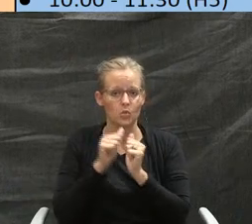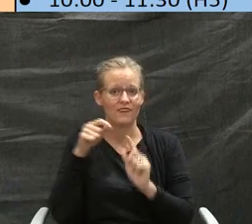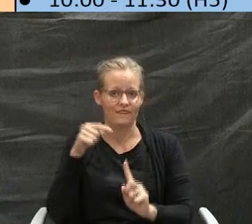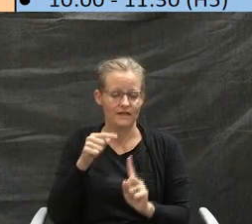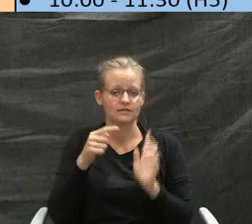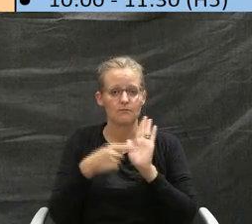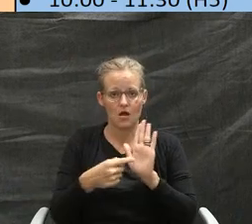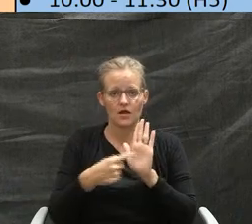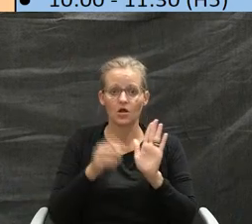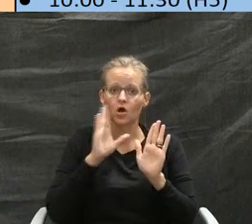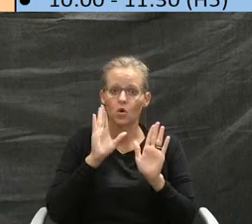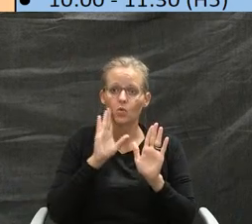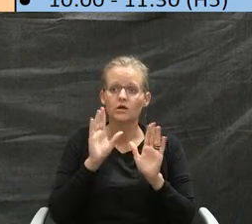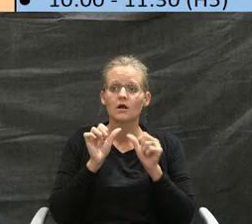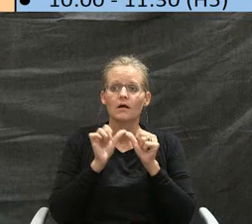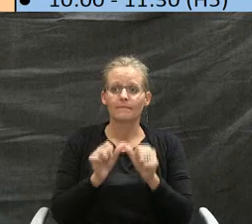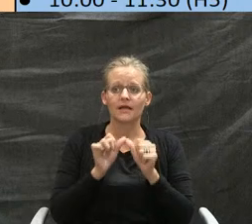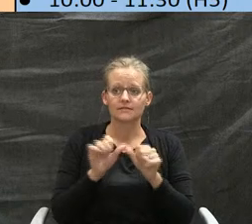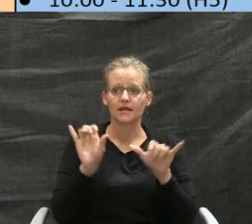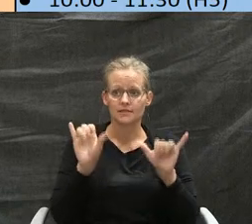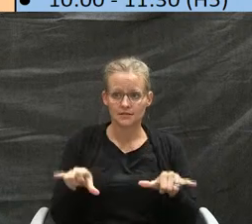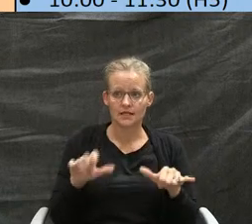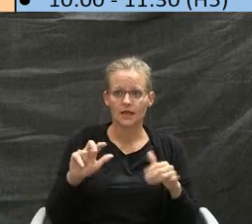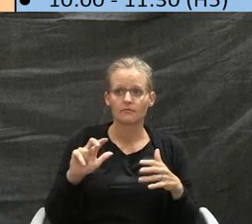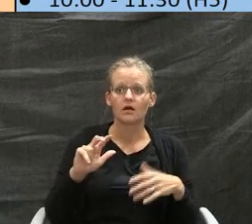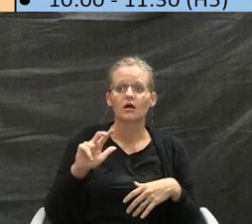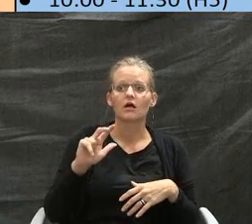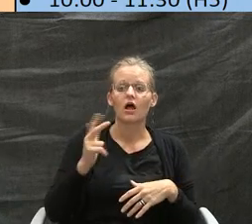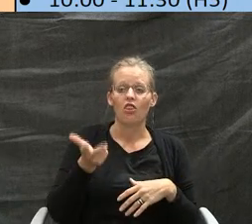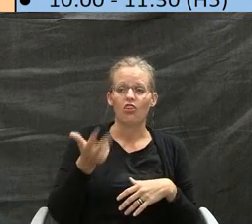same three tiered system that we have with the same start times.